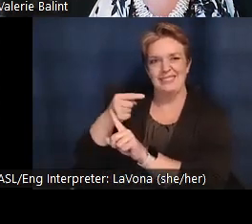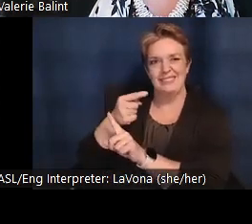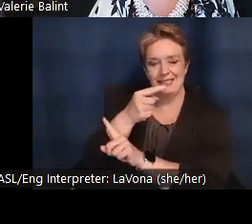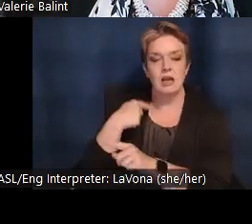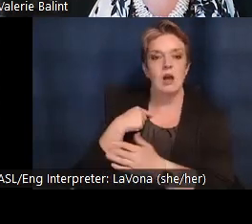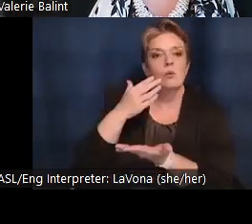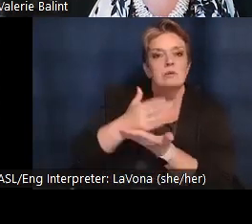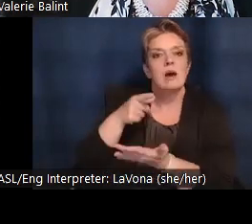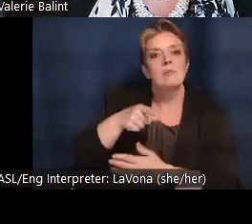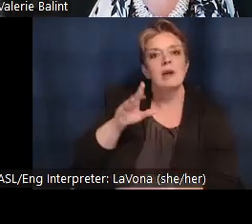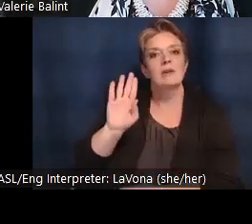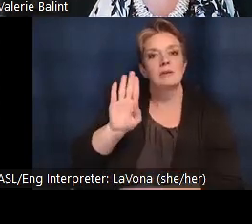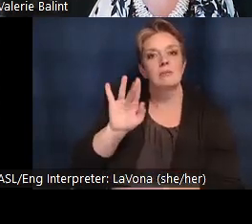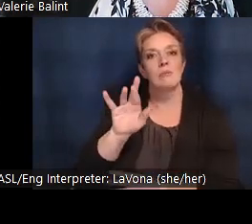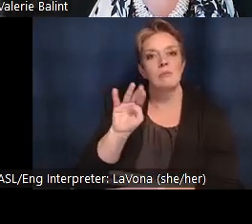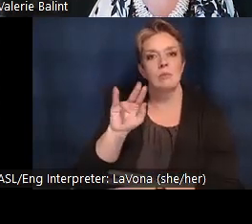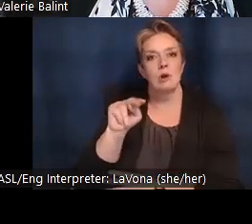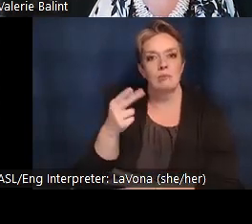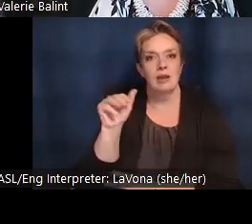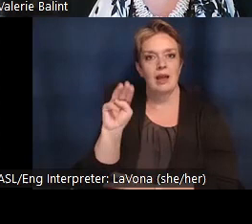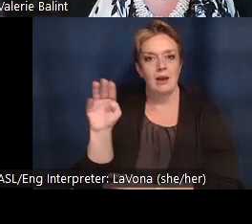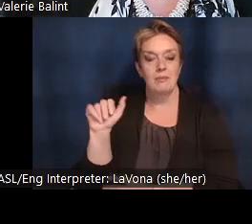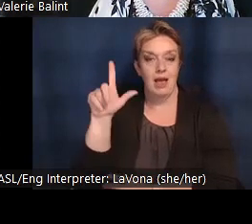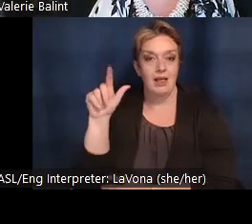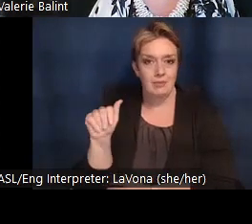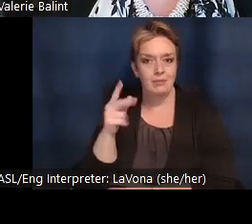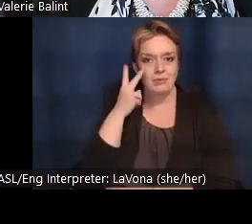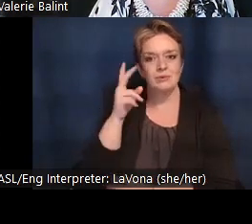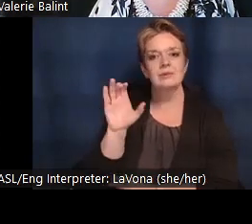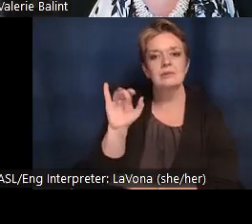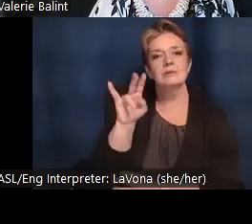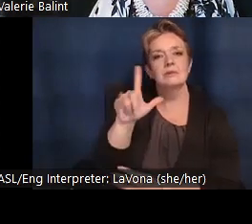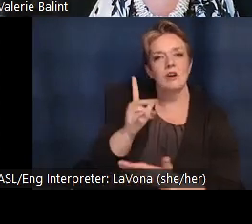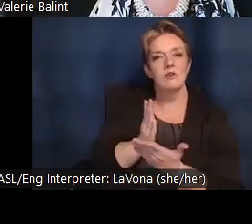which is a stunning cultural and research center, to learn more about the city's civil rights history.